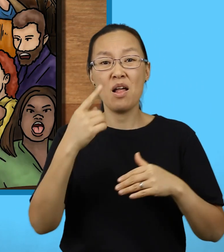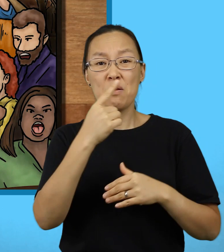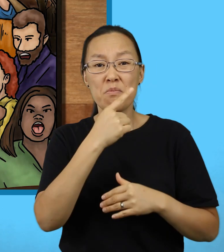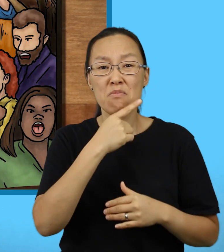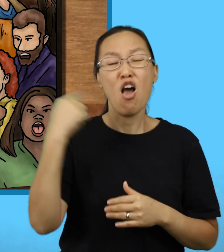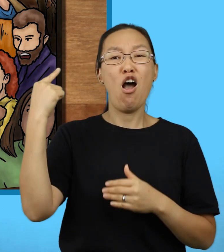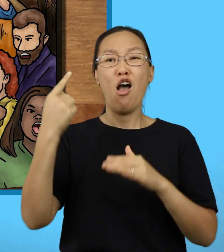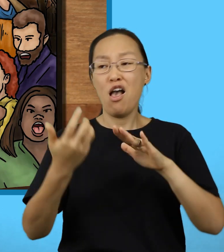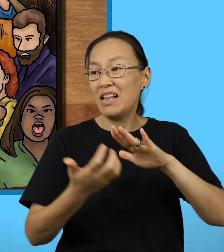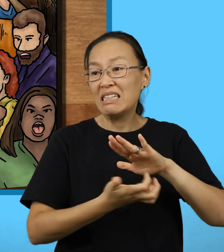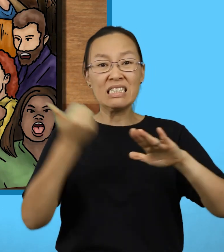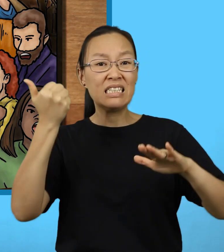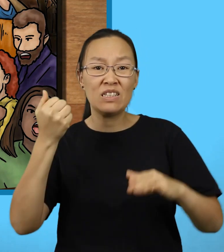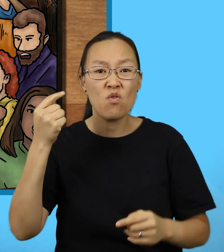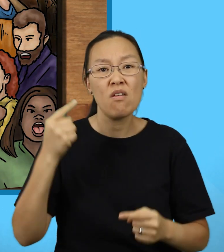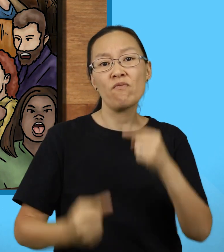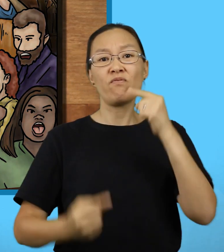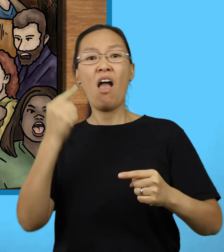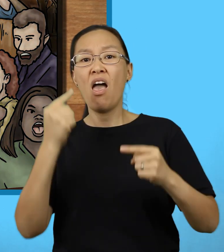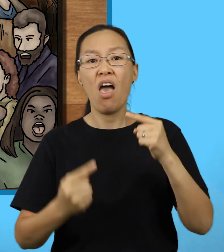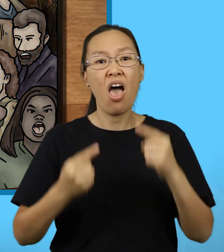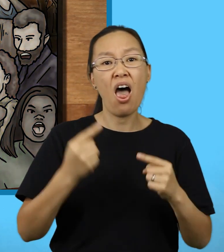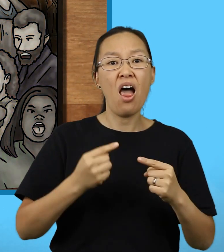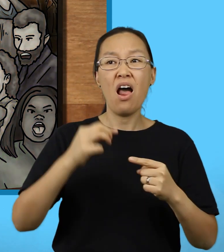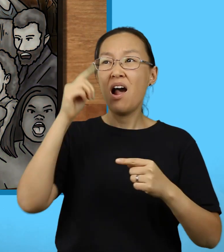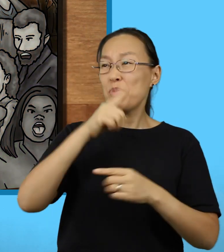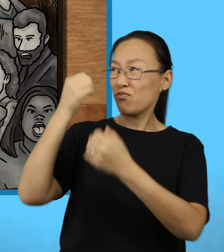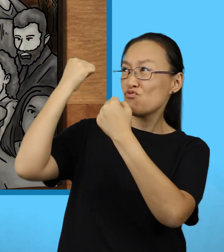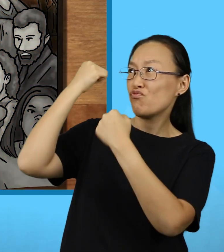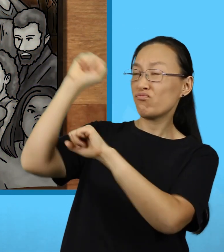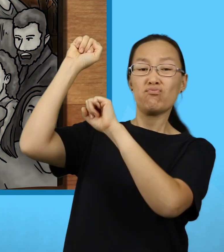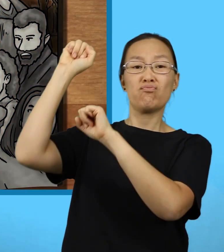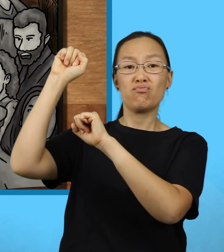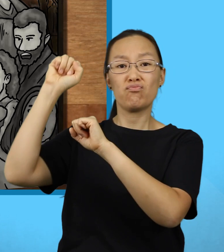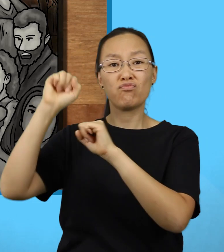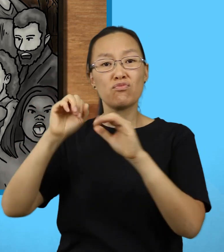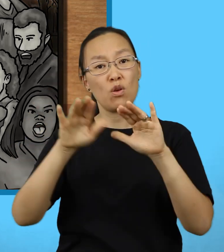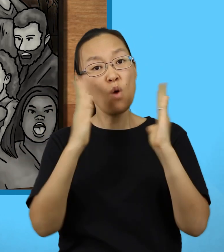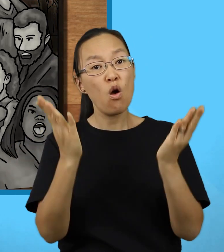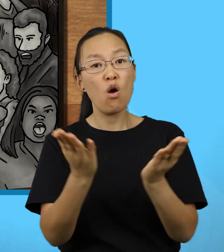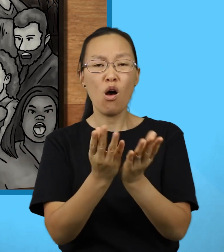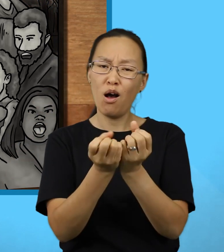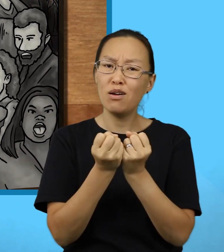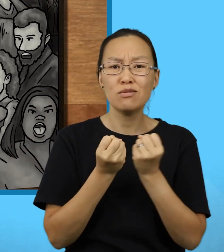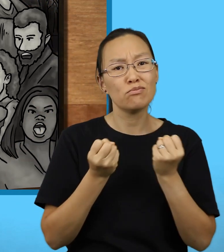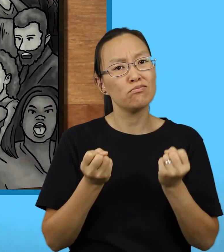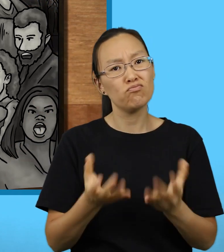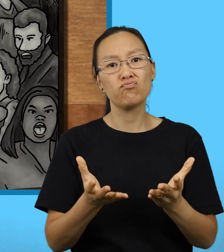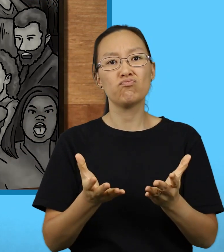People steal and they fight. They reject God's good rule and destroy the world that He made.